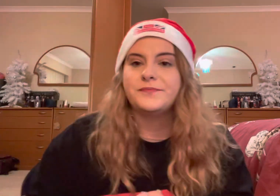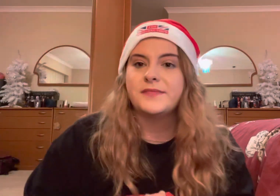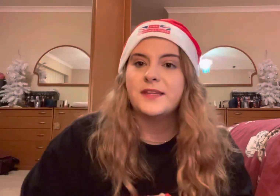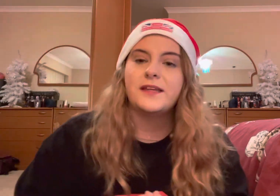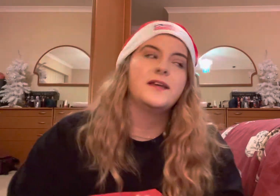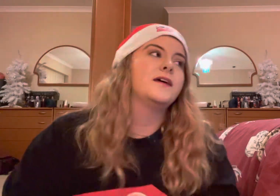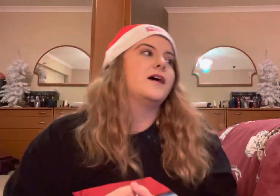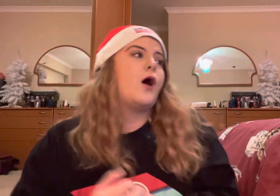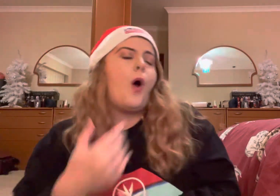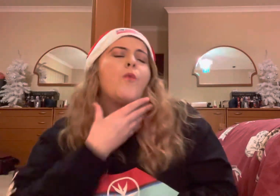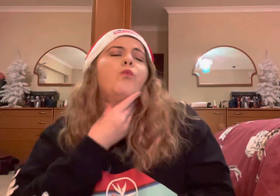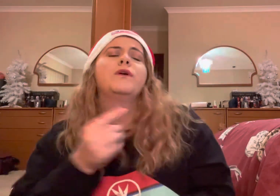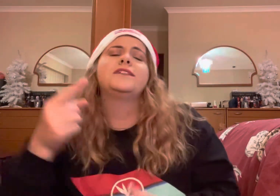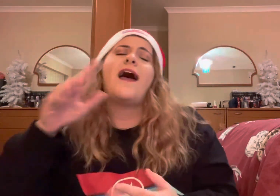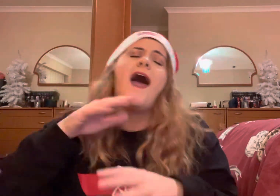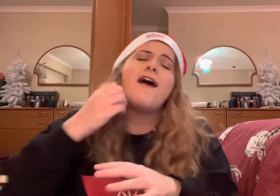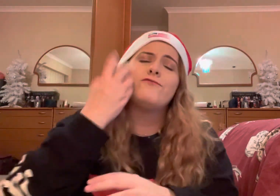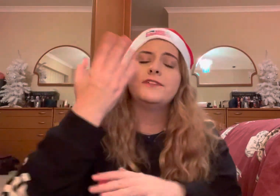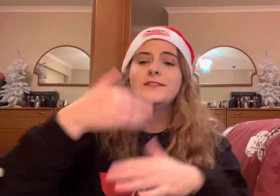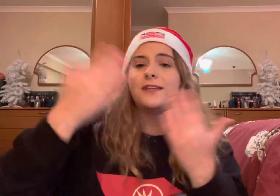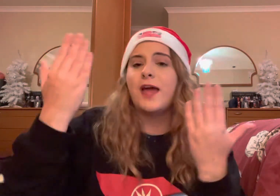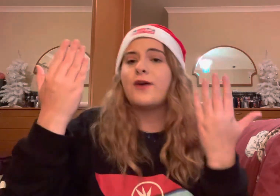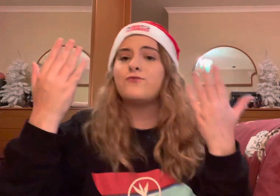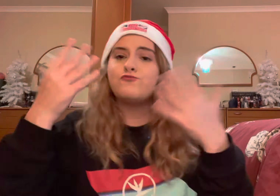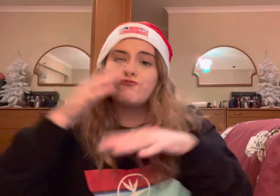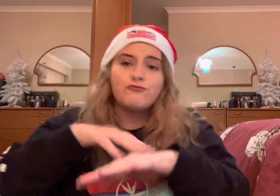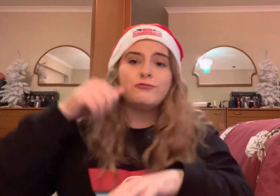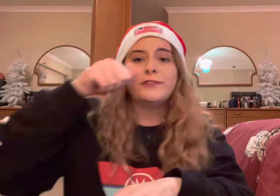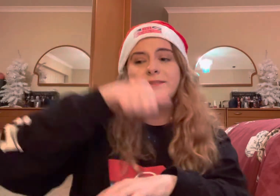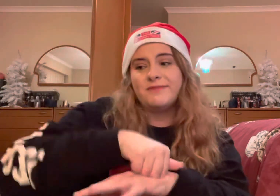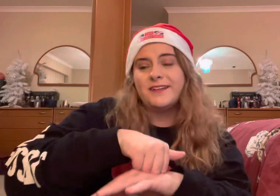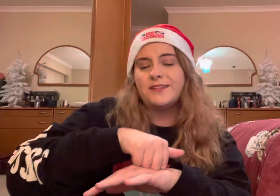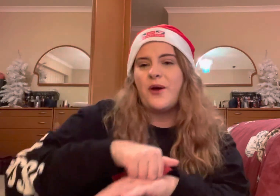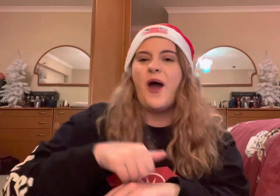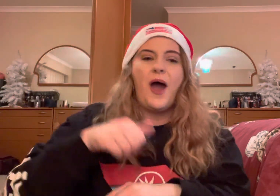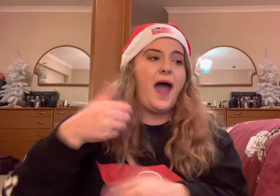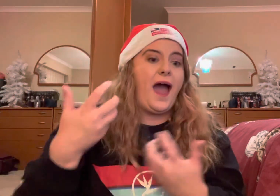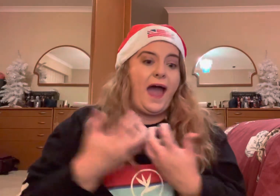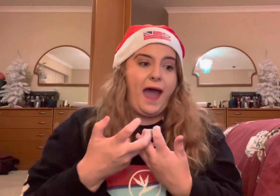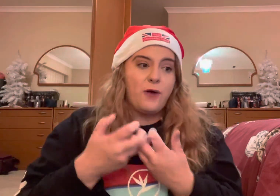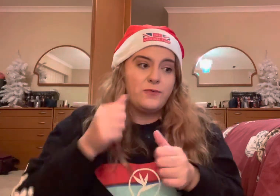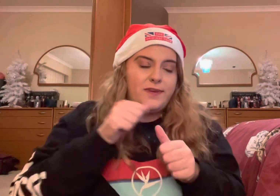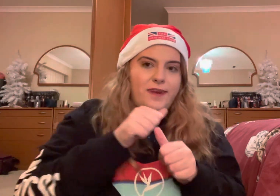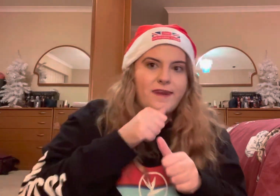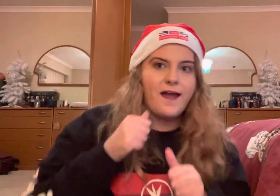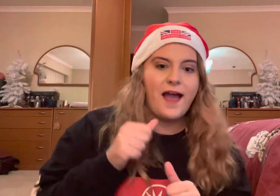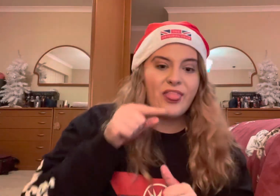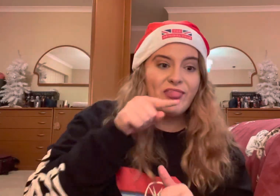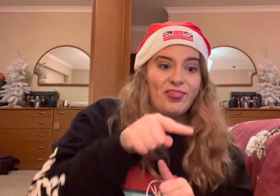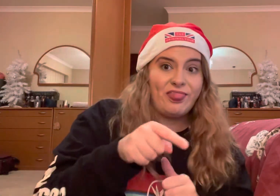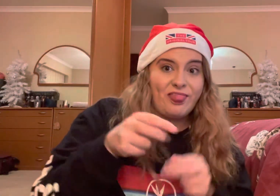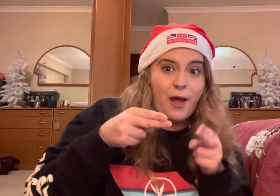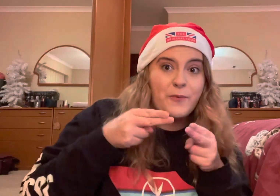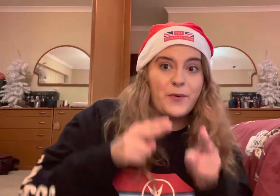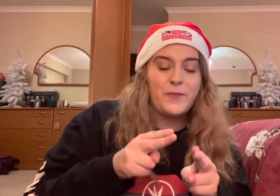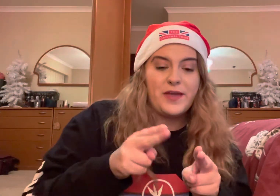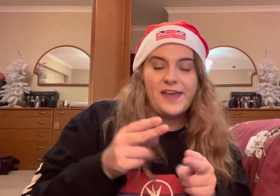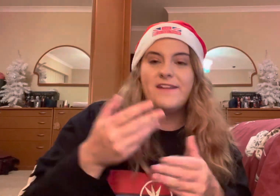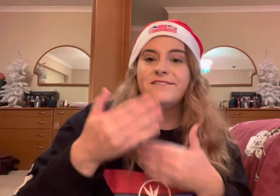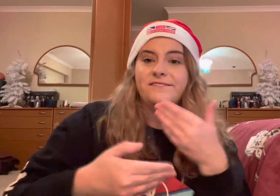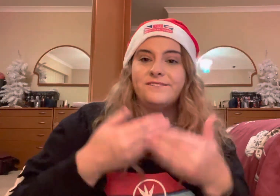All I wish that everyday was Christmas What a nice way to spend the year